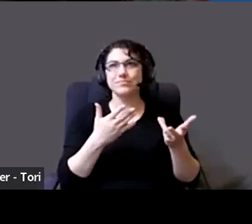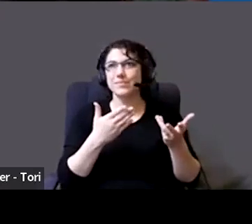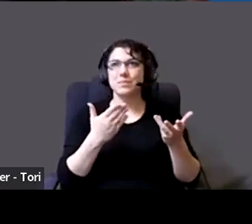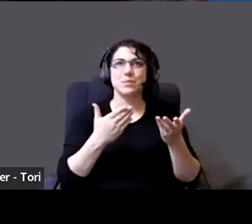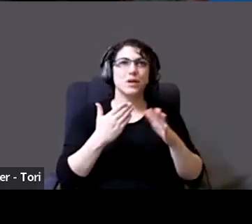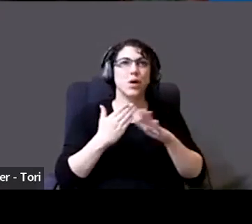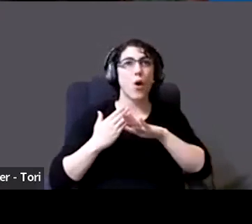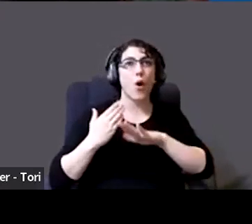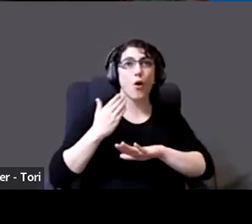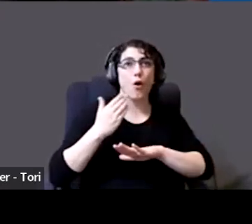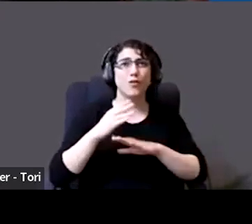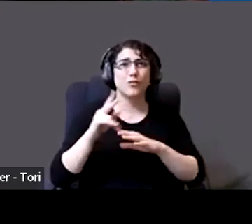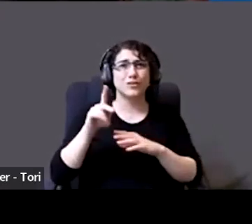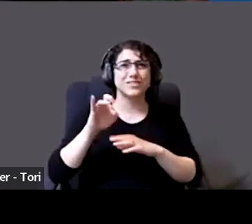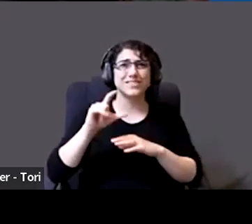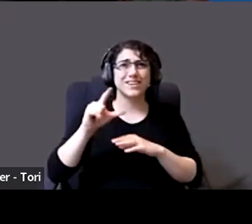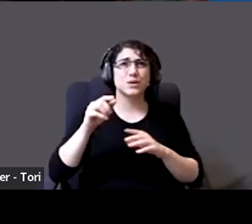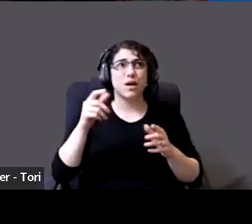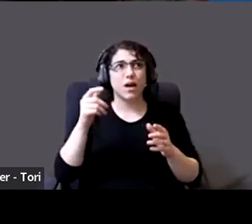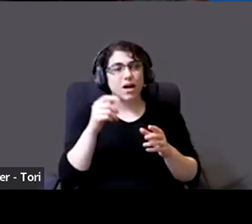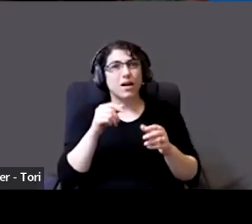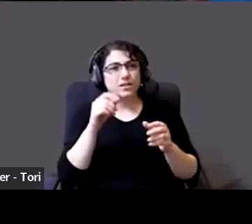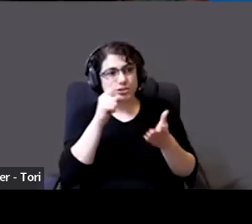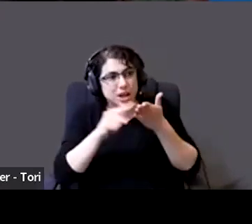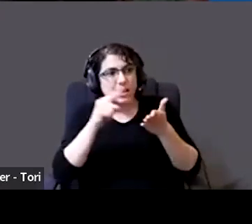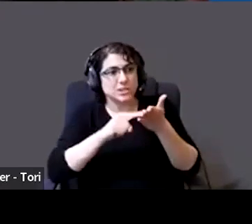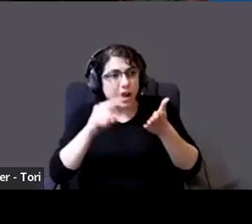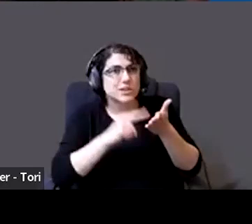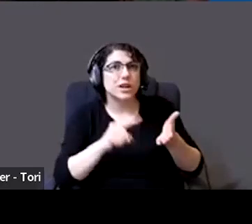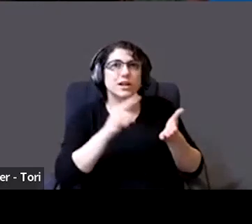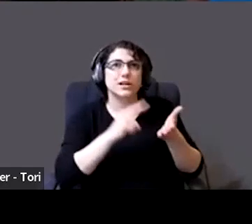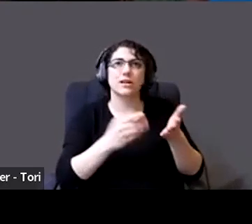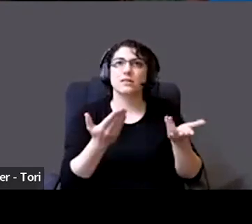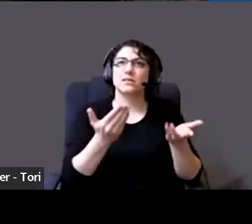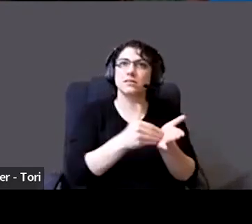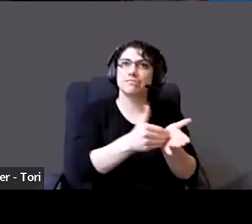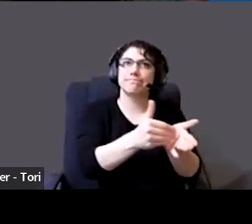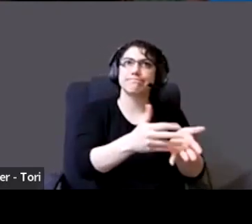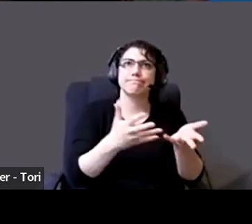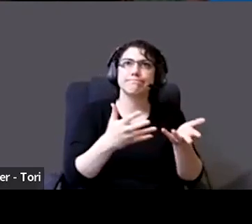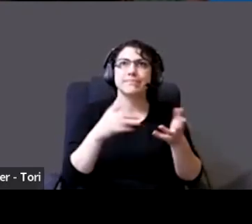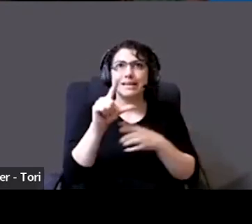We have got so many checks and people going in and doing it. And there will be required trainings when people come in.